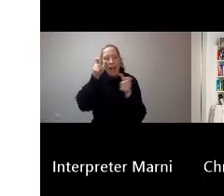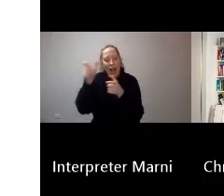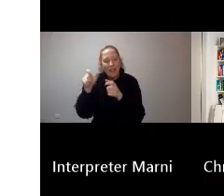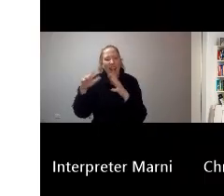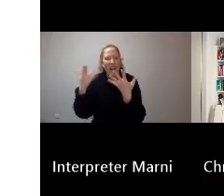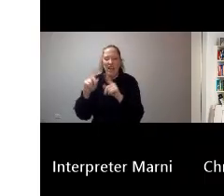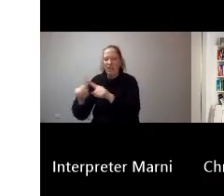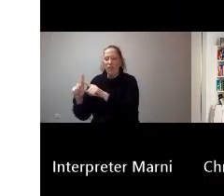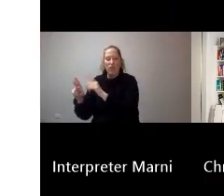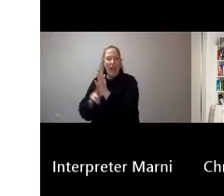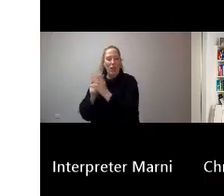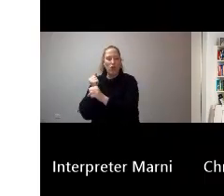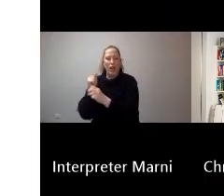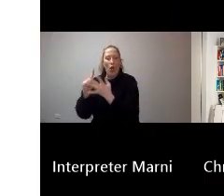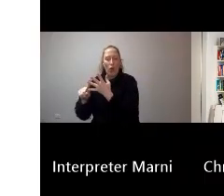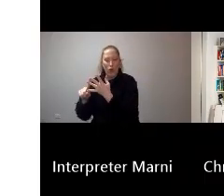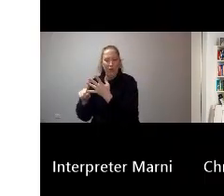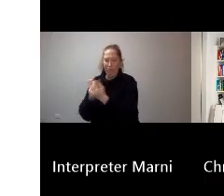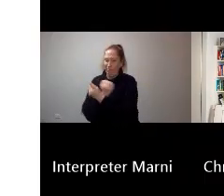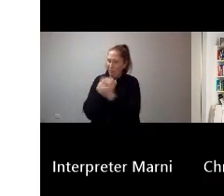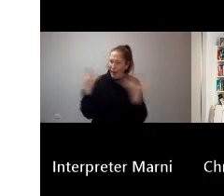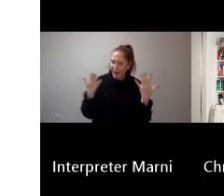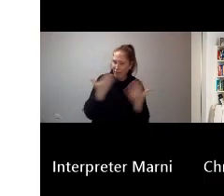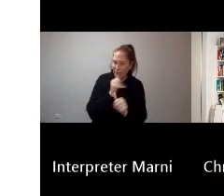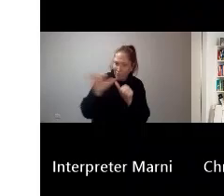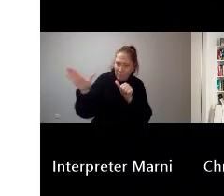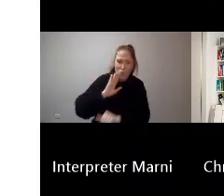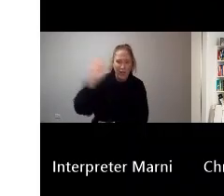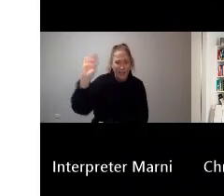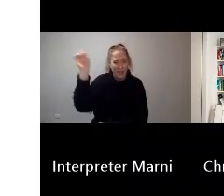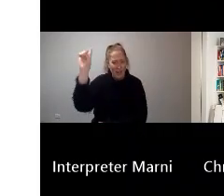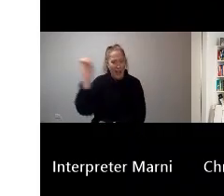We have a fantastic lineup today. Welcome to you all, and thank you so much for agreeing